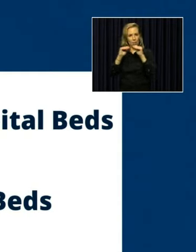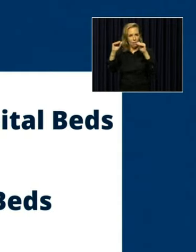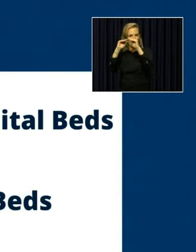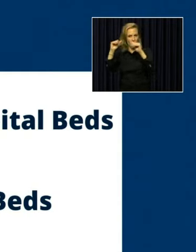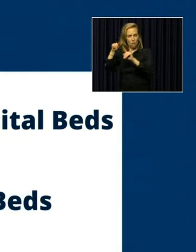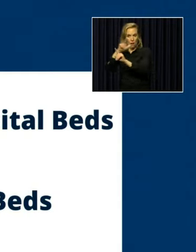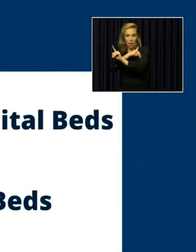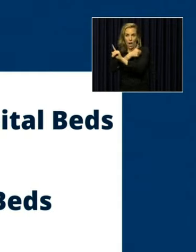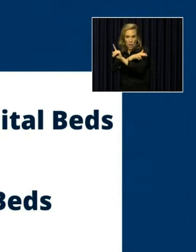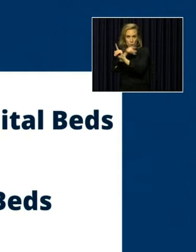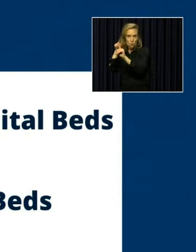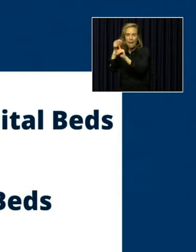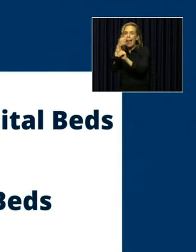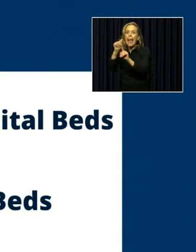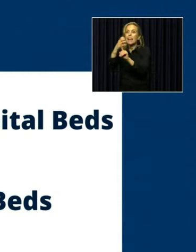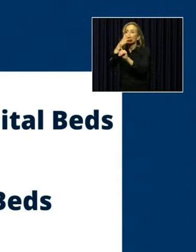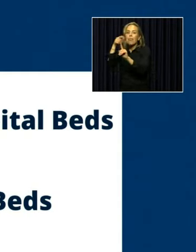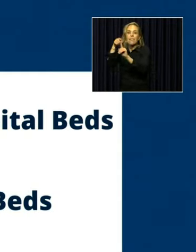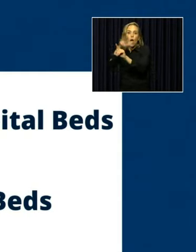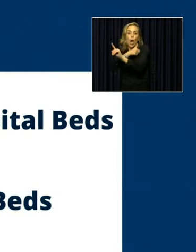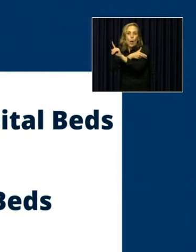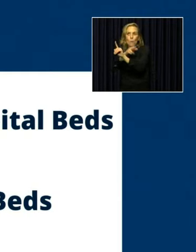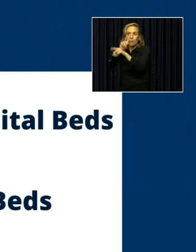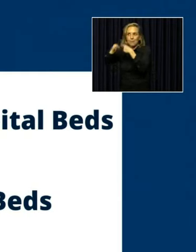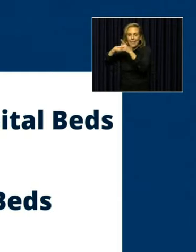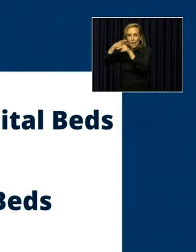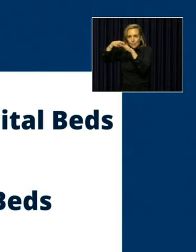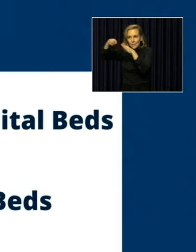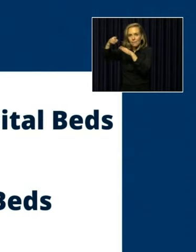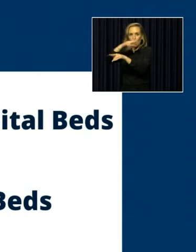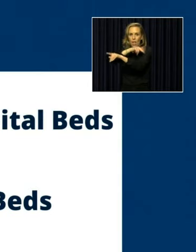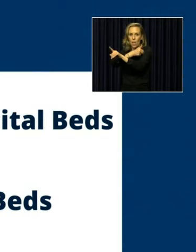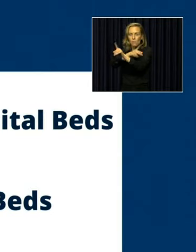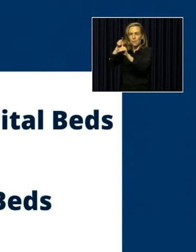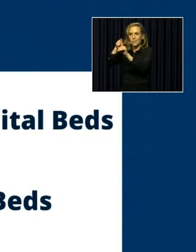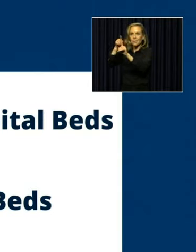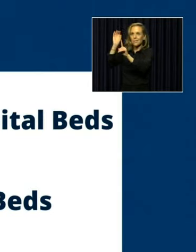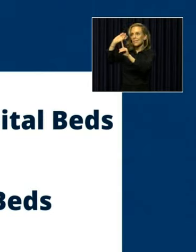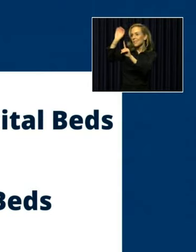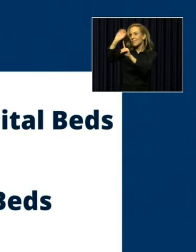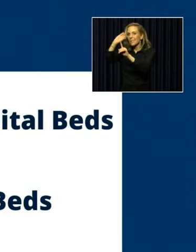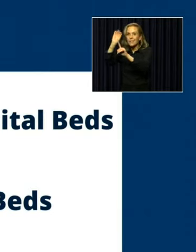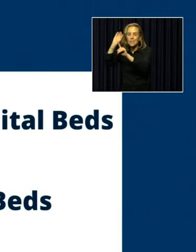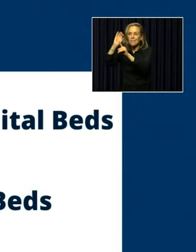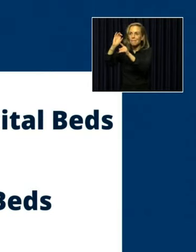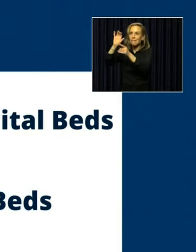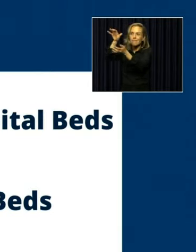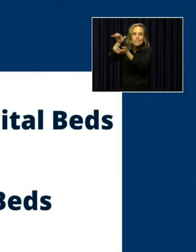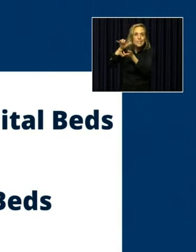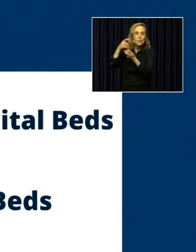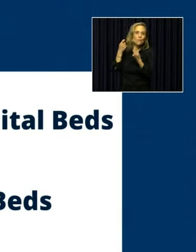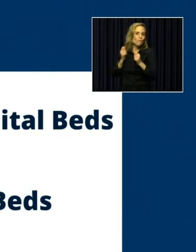GETTING BOUGHT OUT EITHER BY THE FEDERAL GOVERNMENT OR BEING SENT DIRECTLY TO ONE OF THE HOT SPOTS